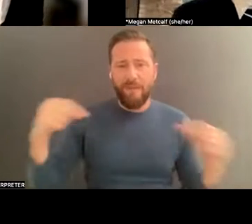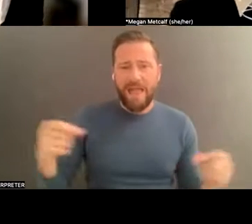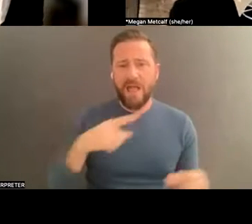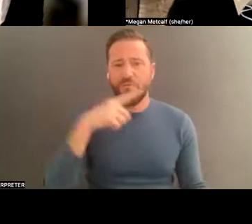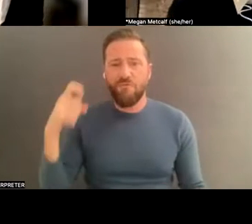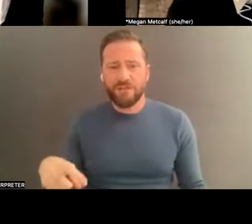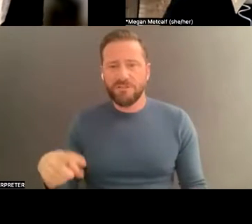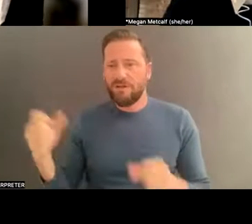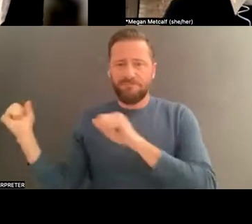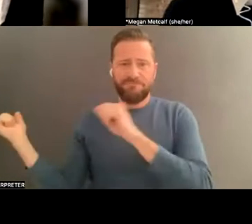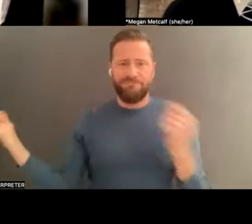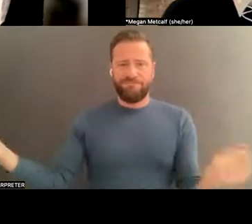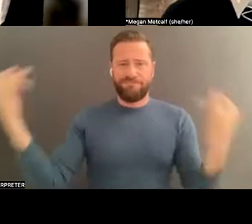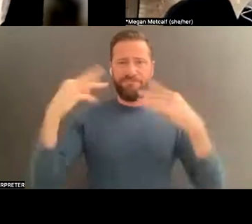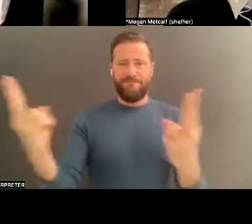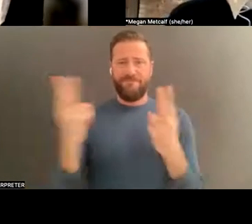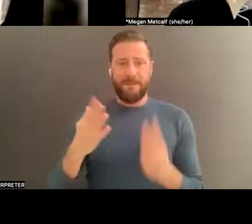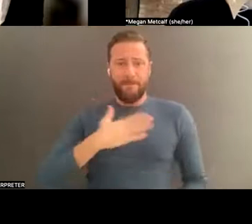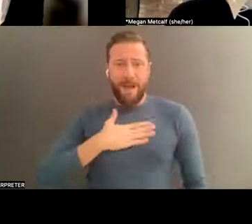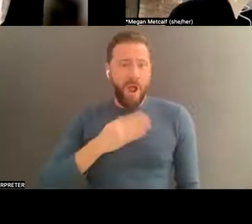1985, '